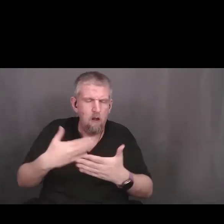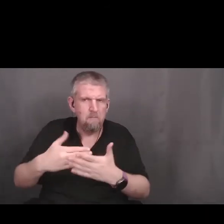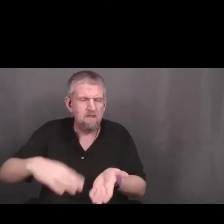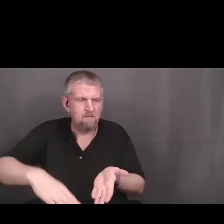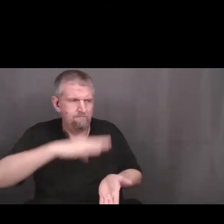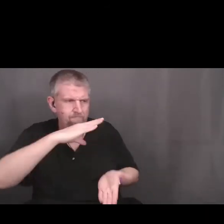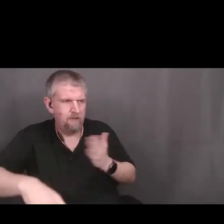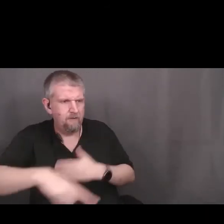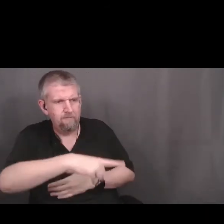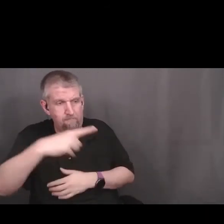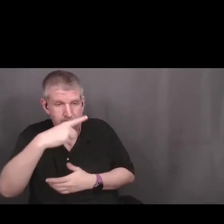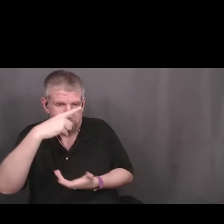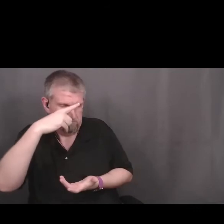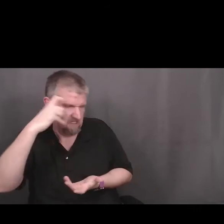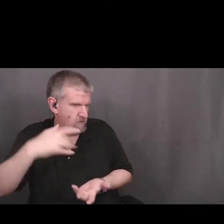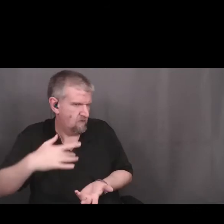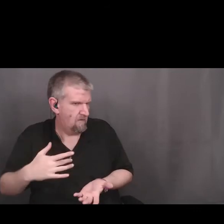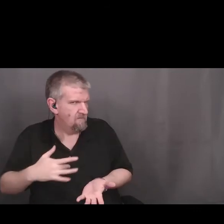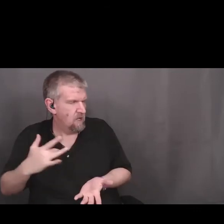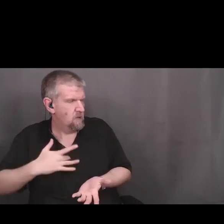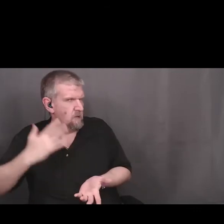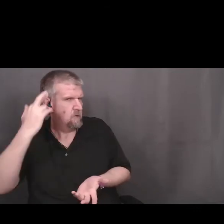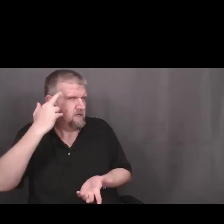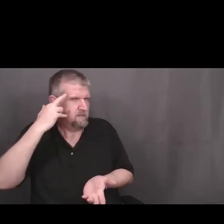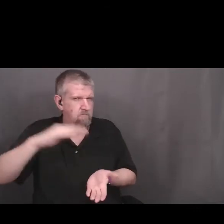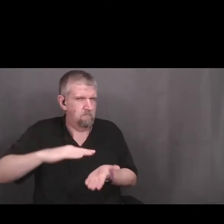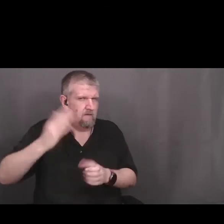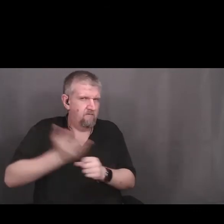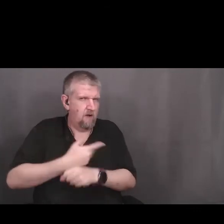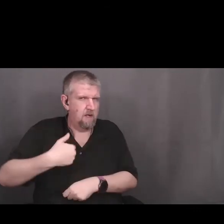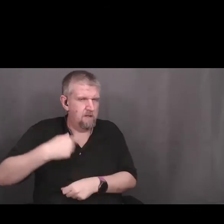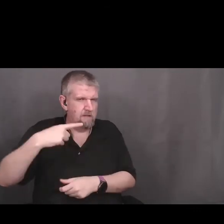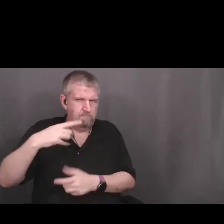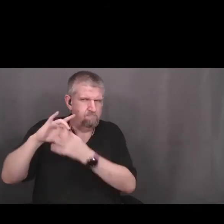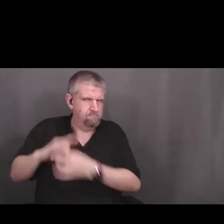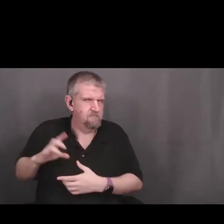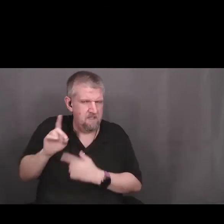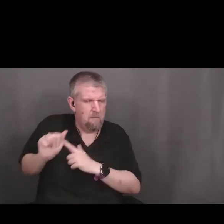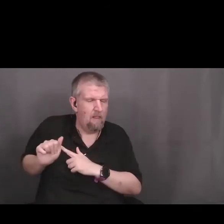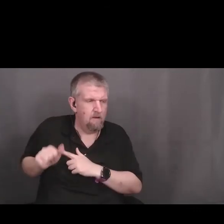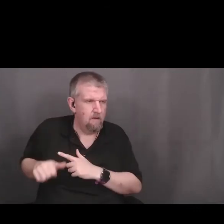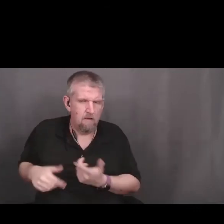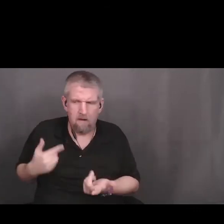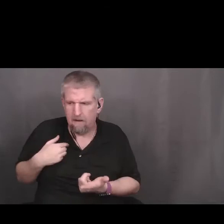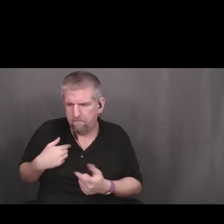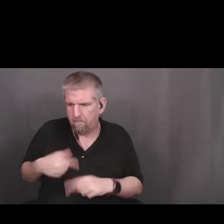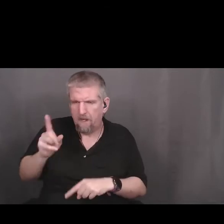because of some reason related to your disability. Say, for example, you're not able to wear heels at work